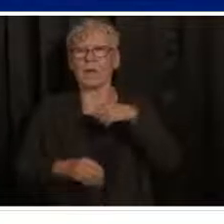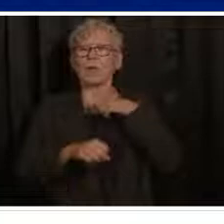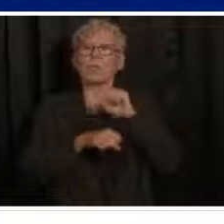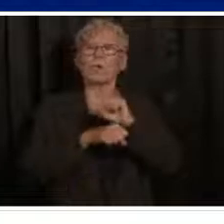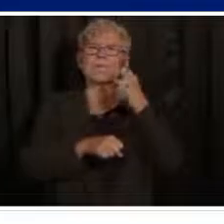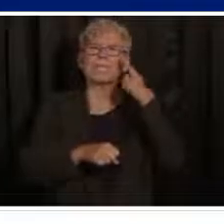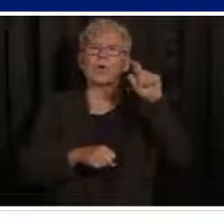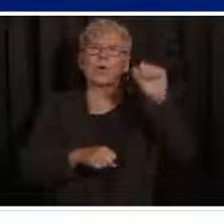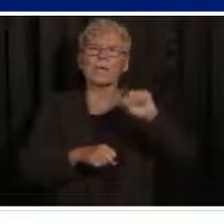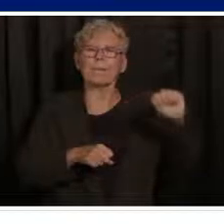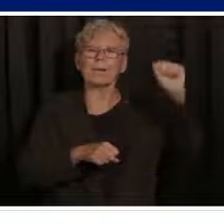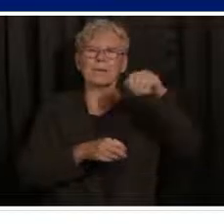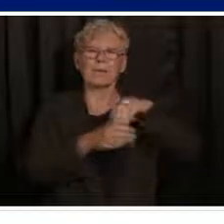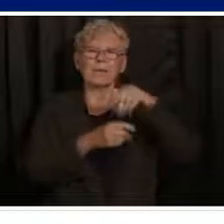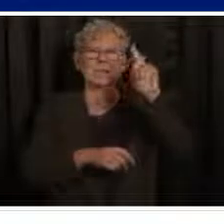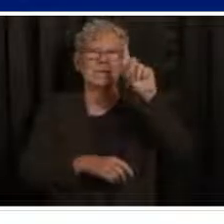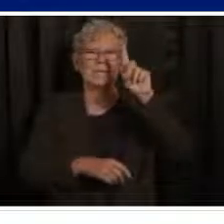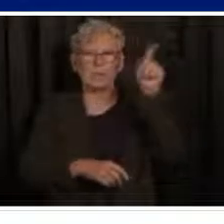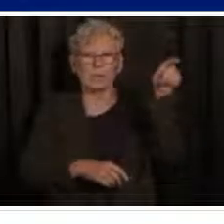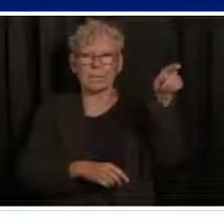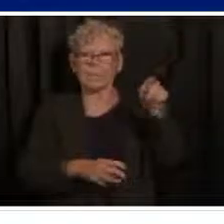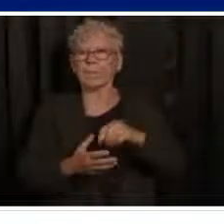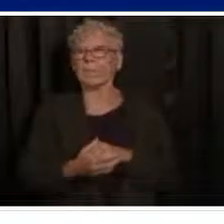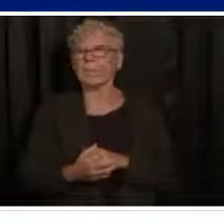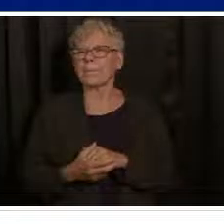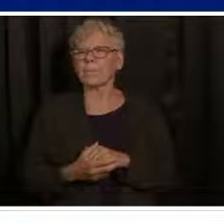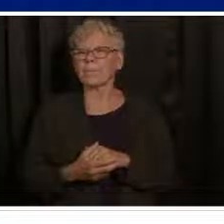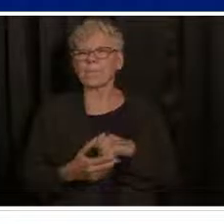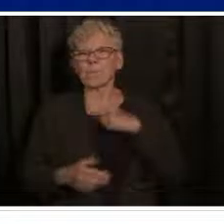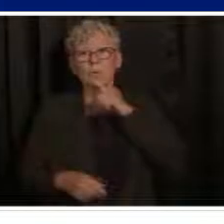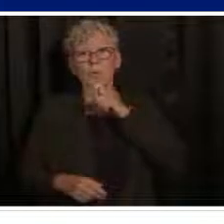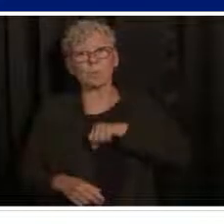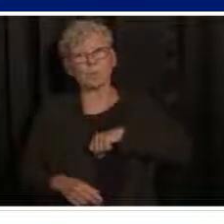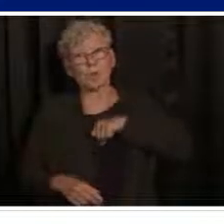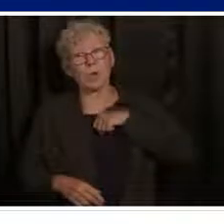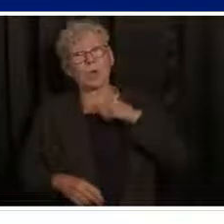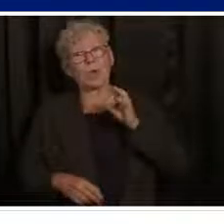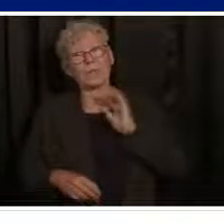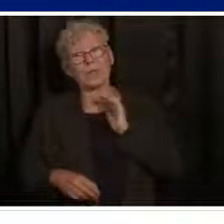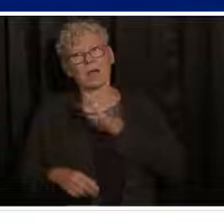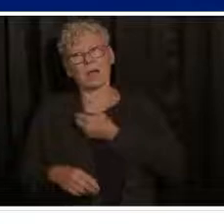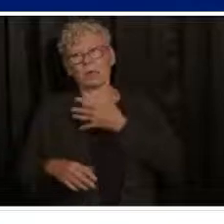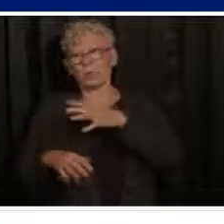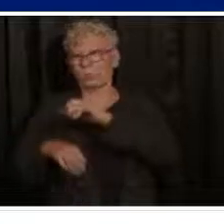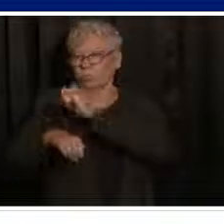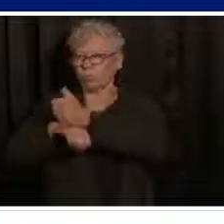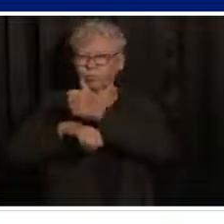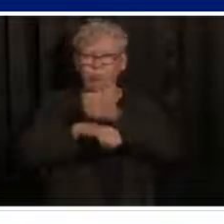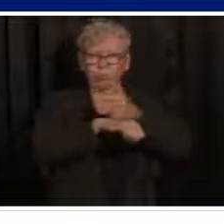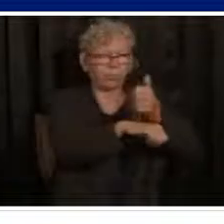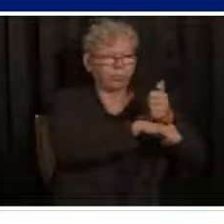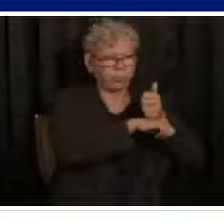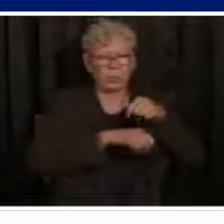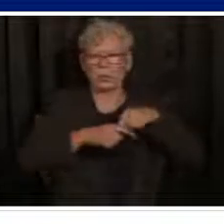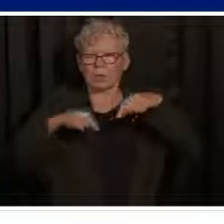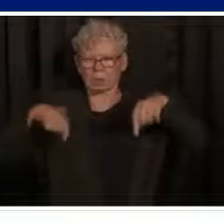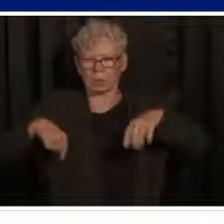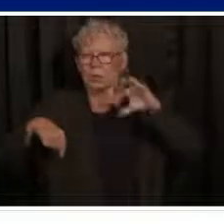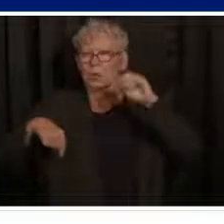here in Denver, Amazon is proud of our presence across Colorado. Everywhere we operate, we strive not to just